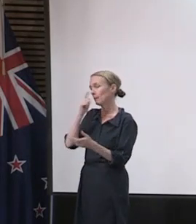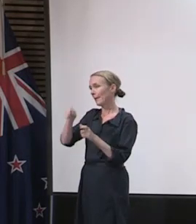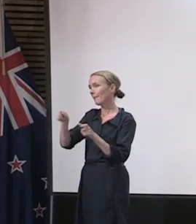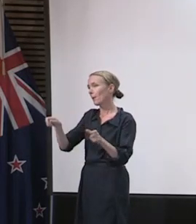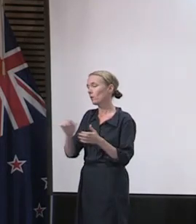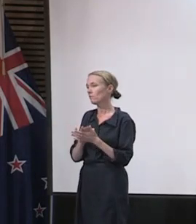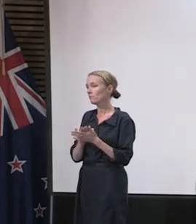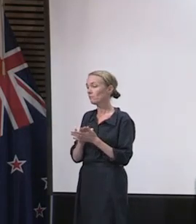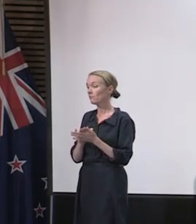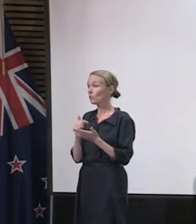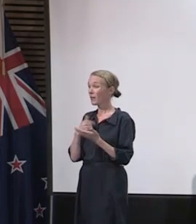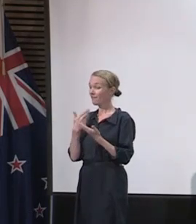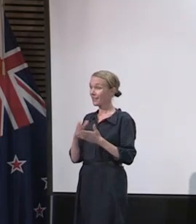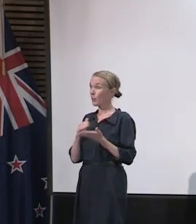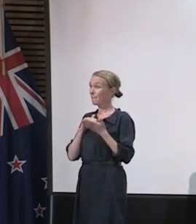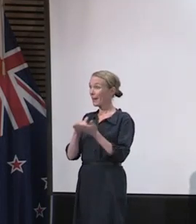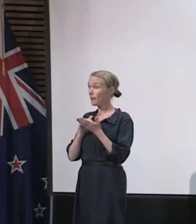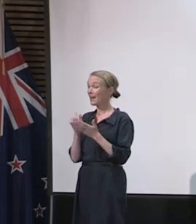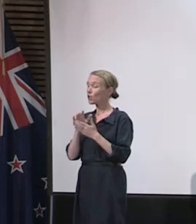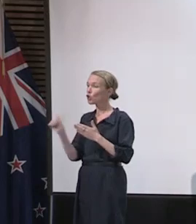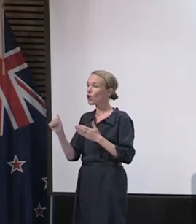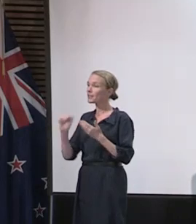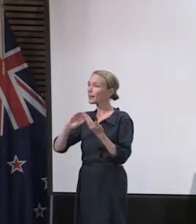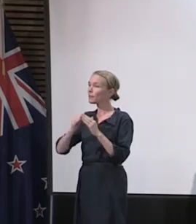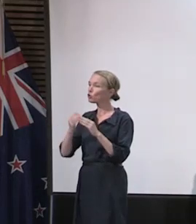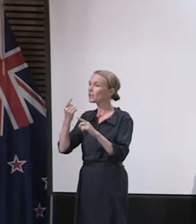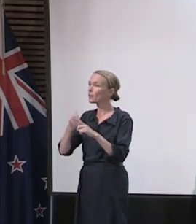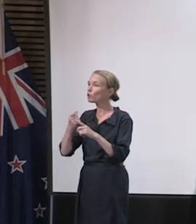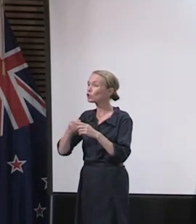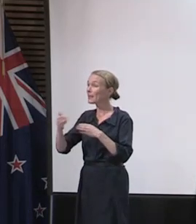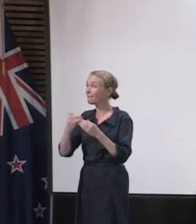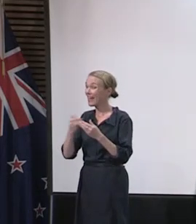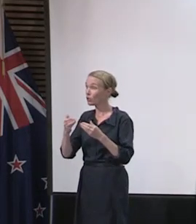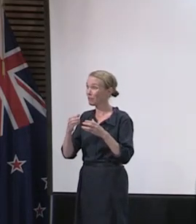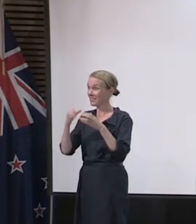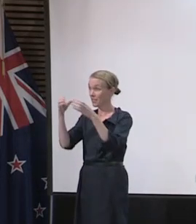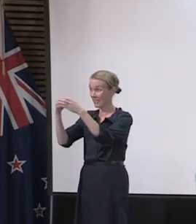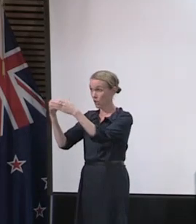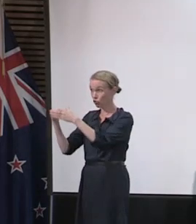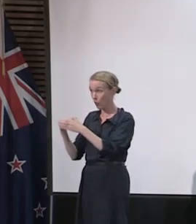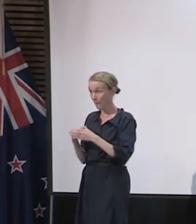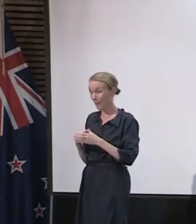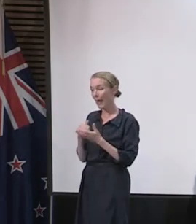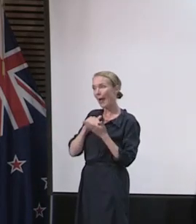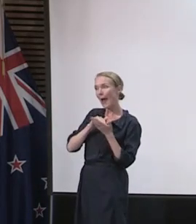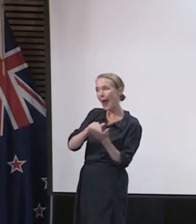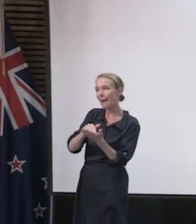reject we haven't been supporting those in that position. Millions of dollars was provided to those who were providing support on the